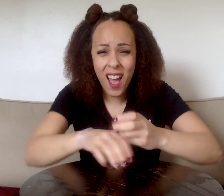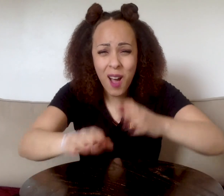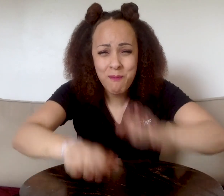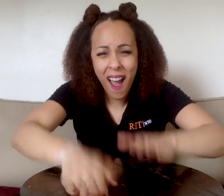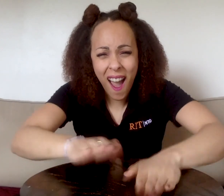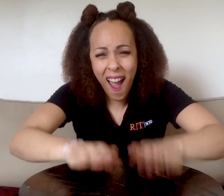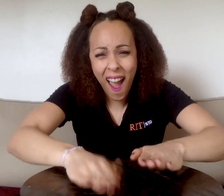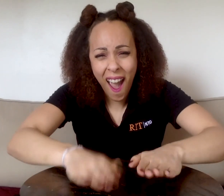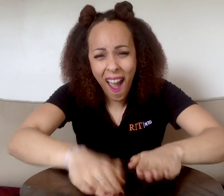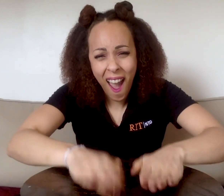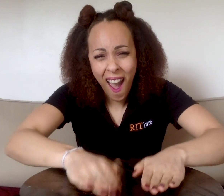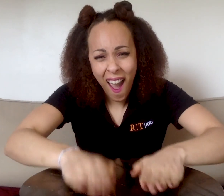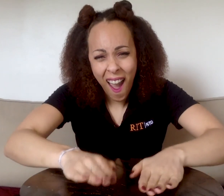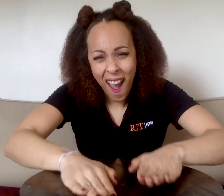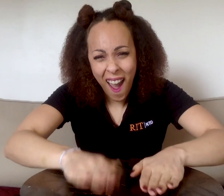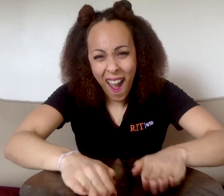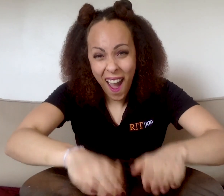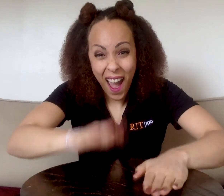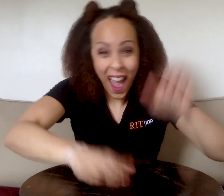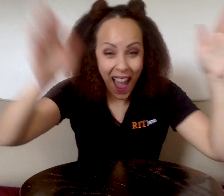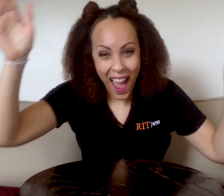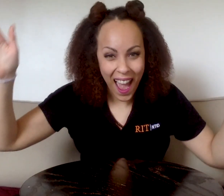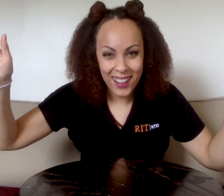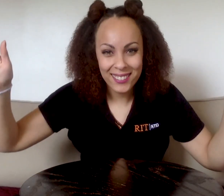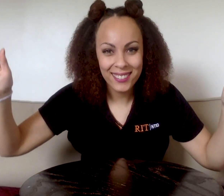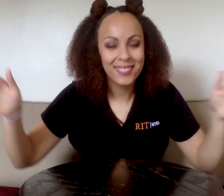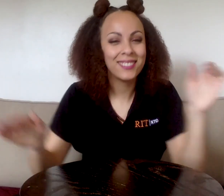and play the low tone harder and faster.